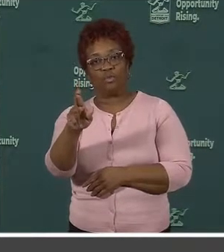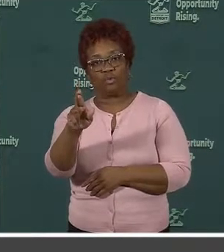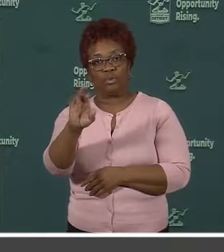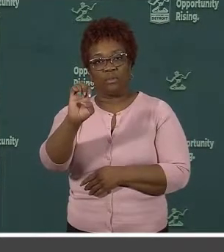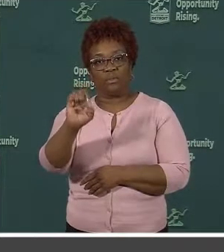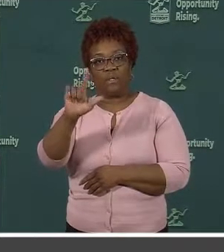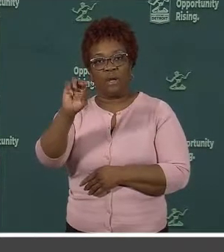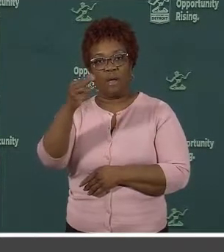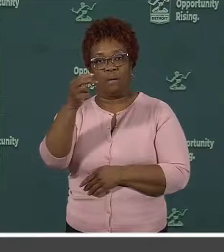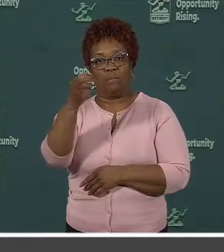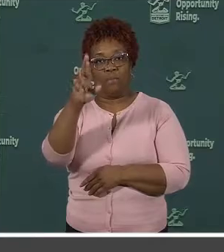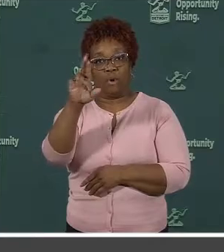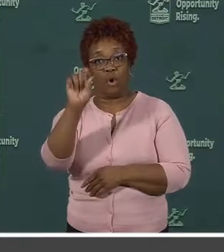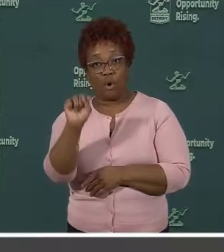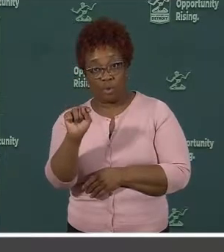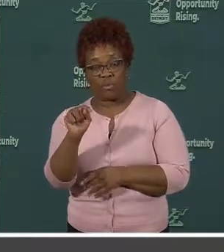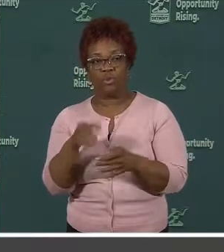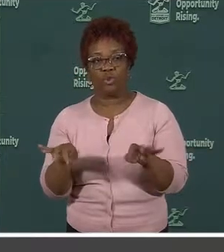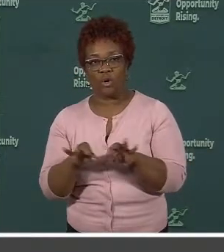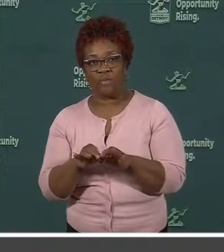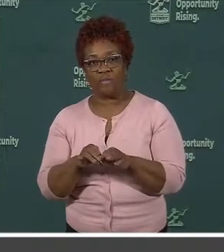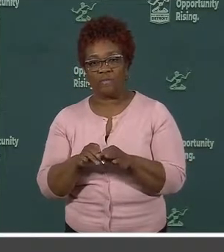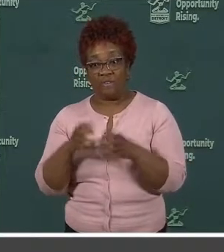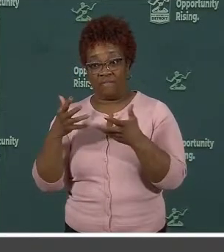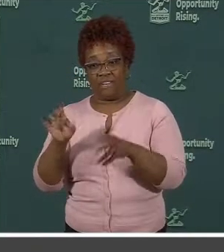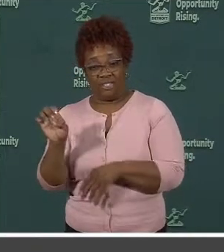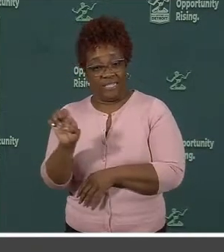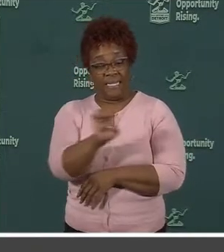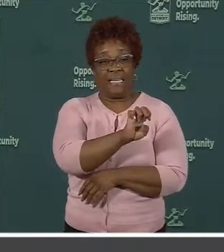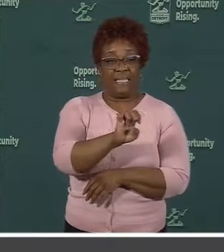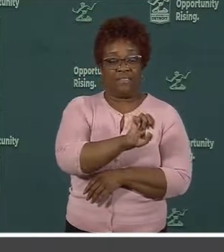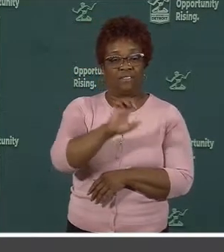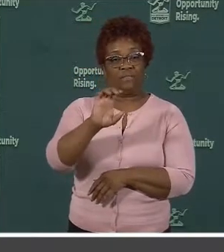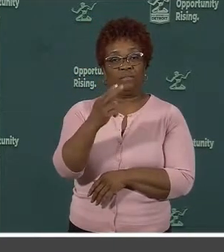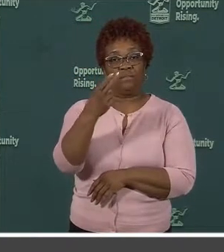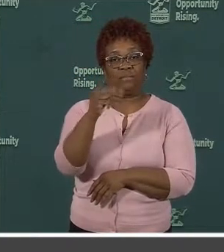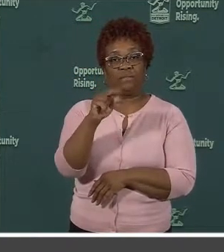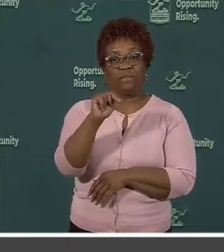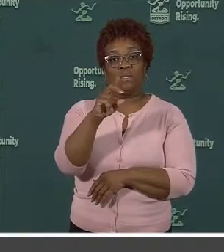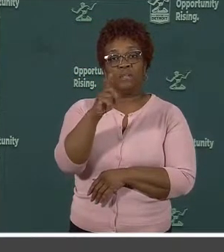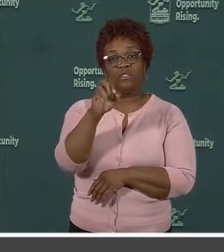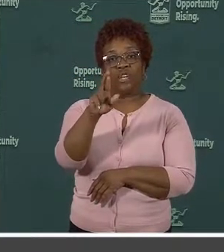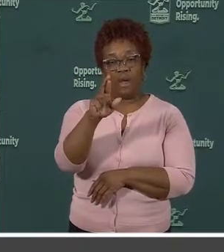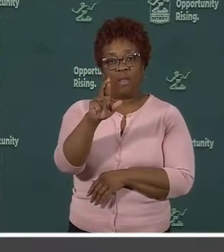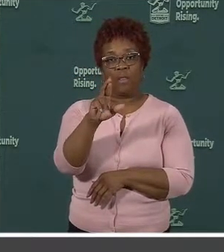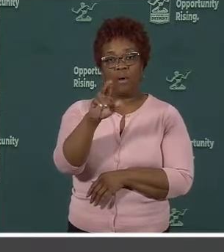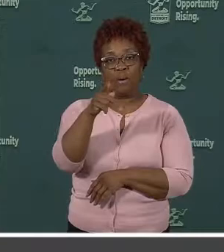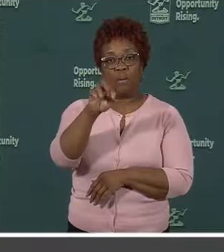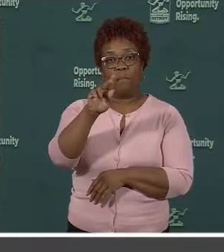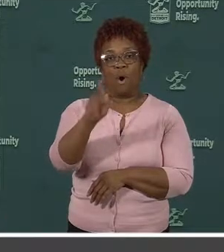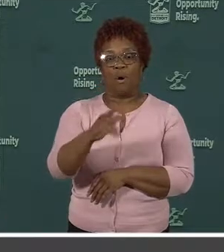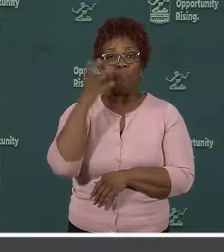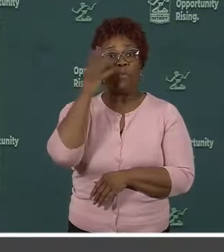GOING OVER TO THE EAST SIDE OF CHANDLER PARK WHICH HAS GREAT OUTDOOR ACTIVITIES IT'S A BEAUTIFUL PARK OUT BUT FOR